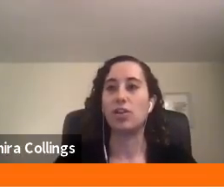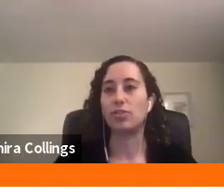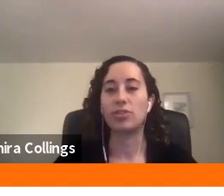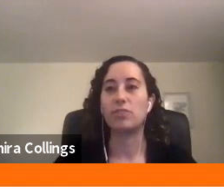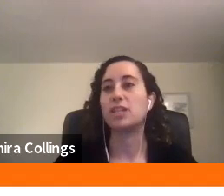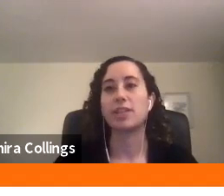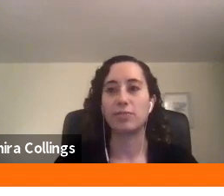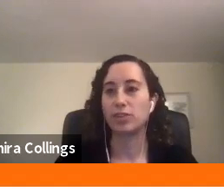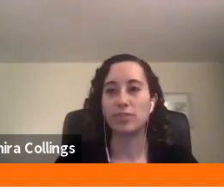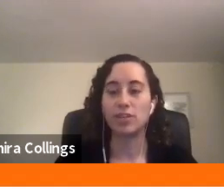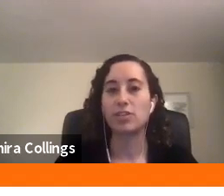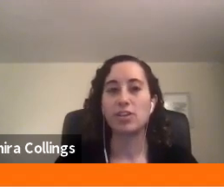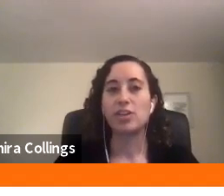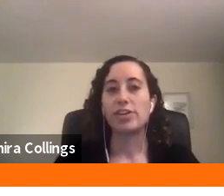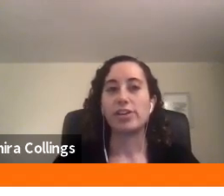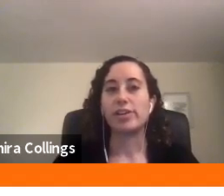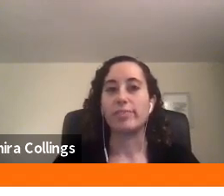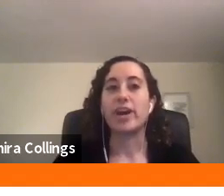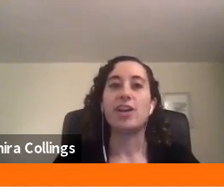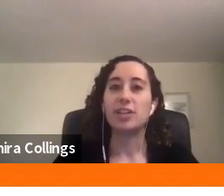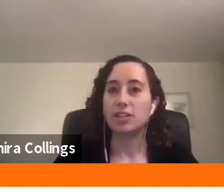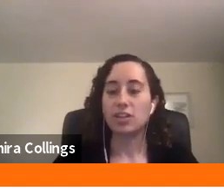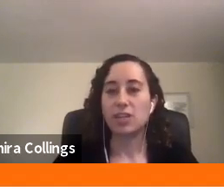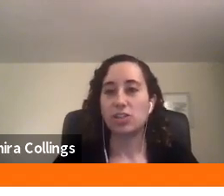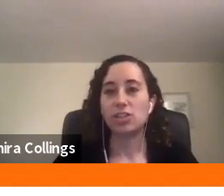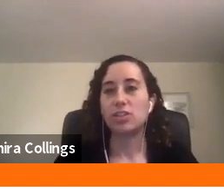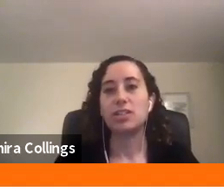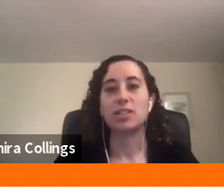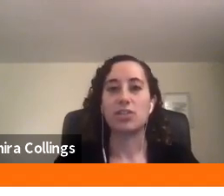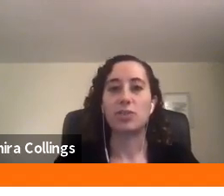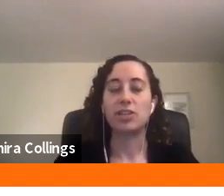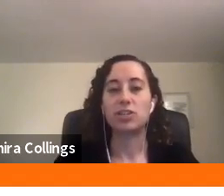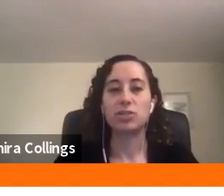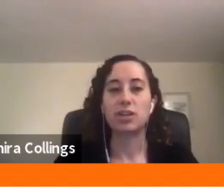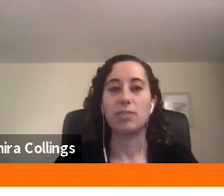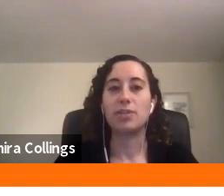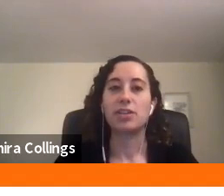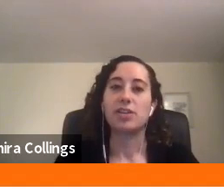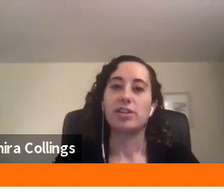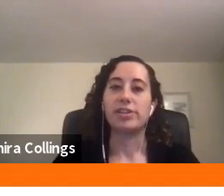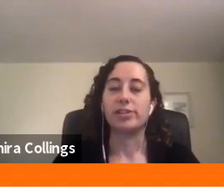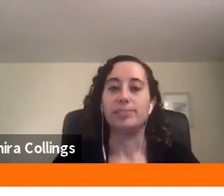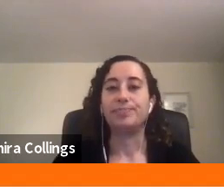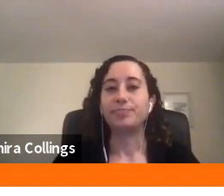to focus on that above everything else that contributes to our health or that makes life worth living .